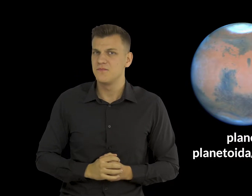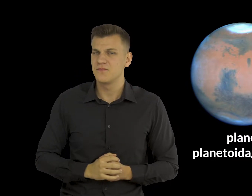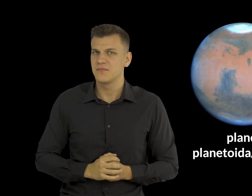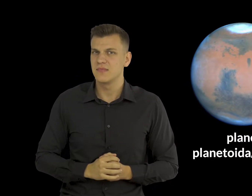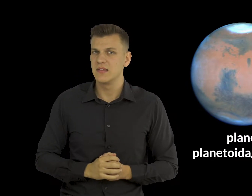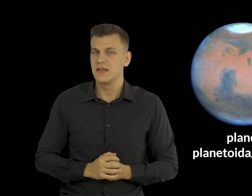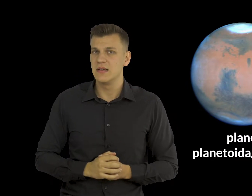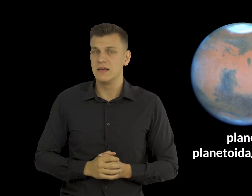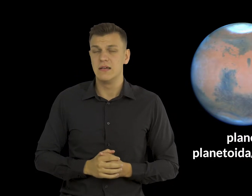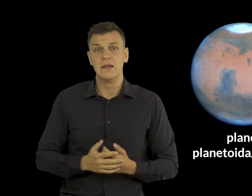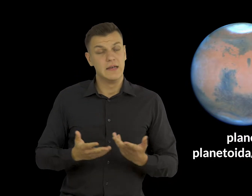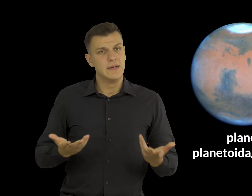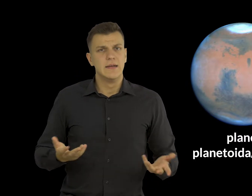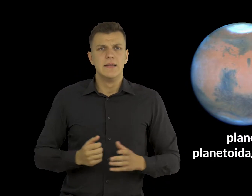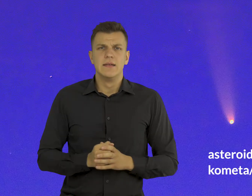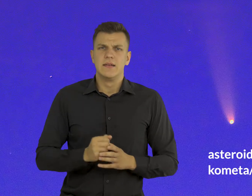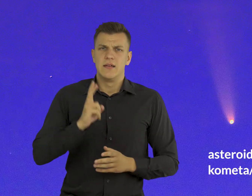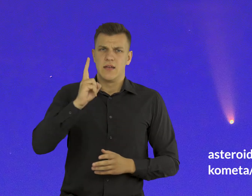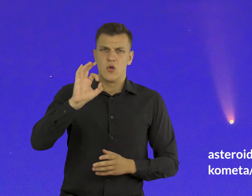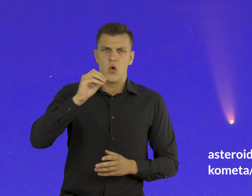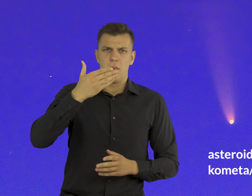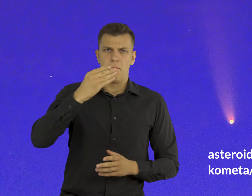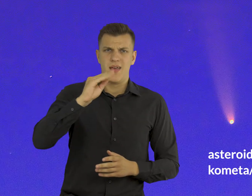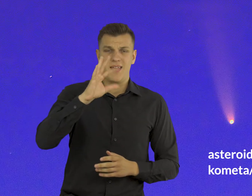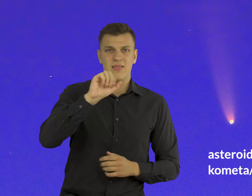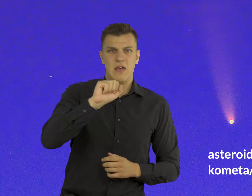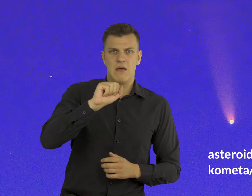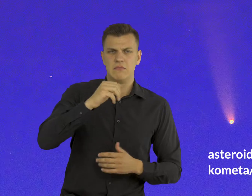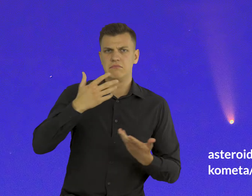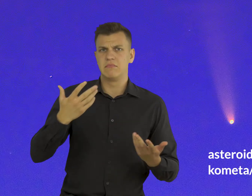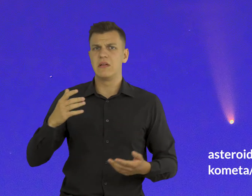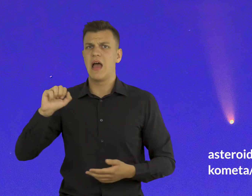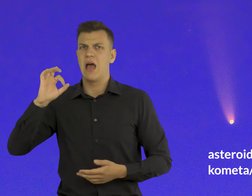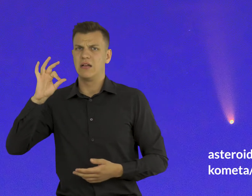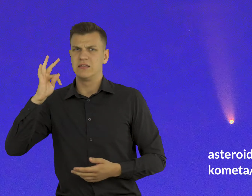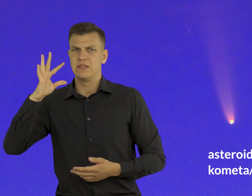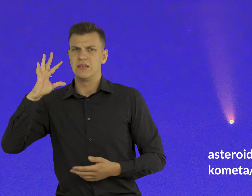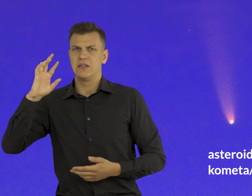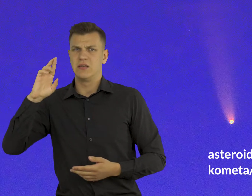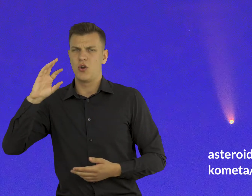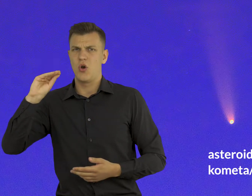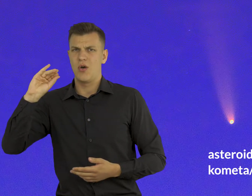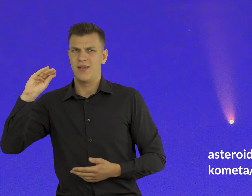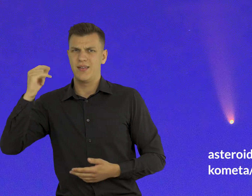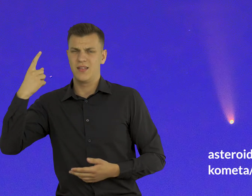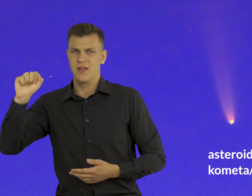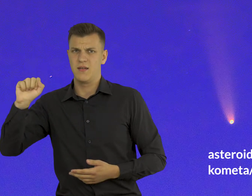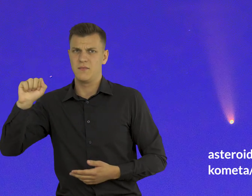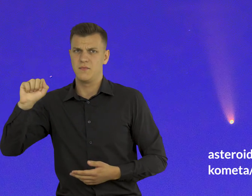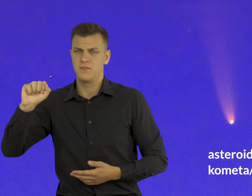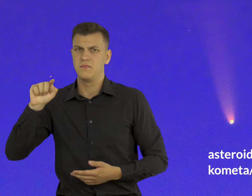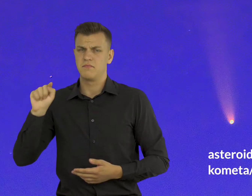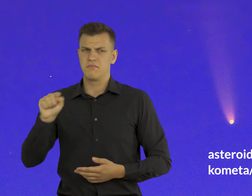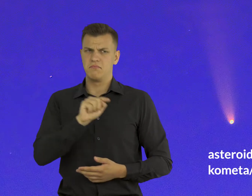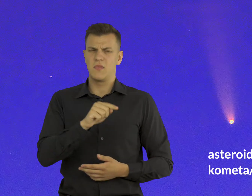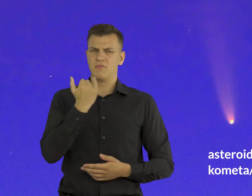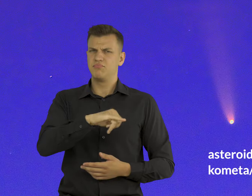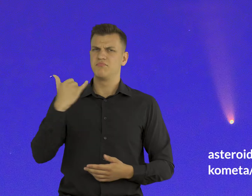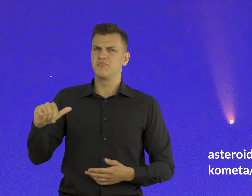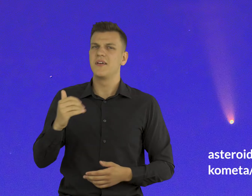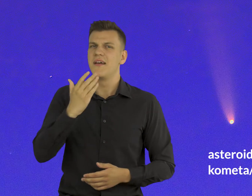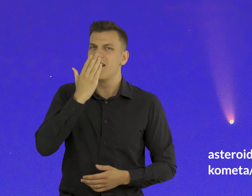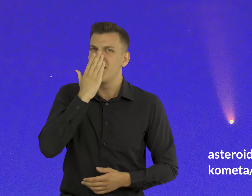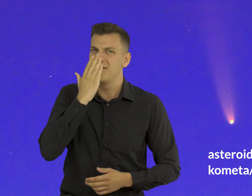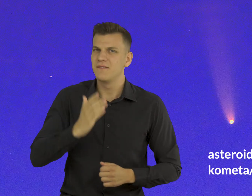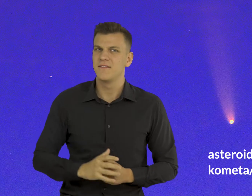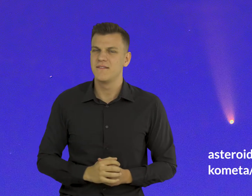How is a comet different from an asteroid?